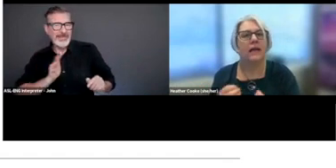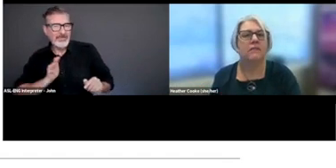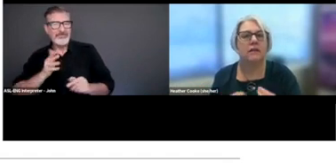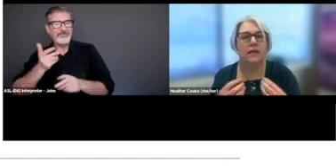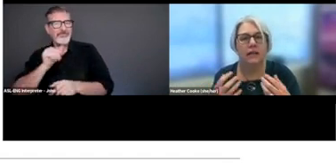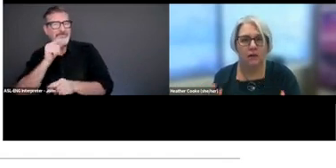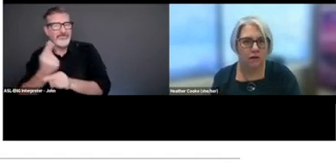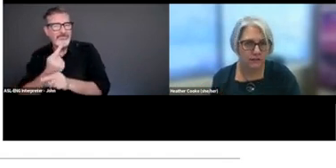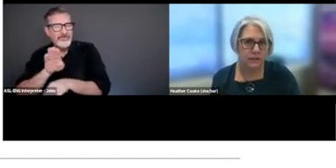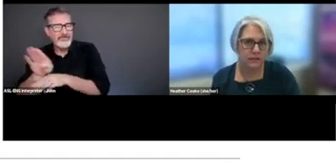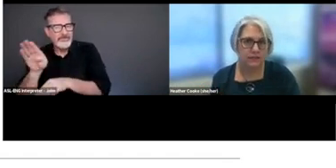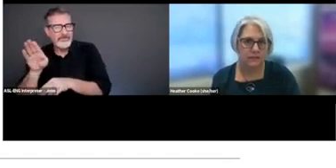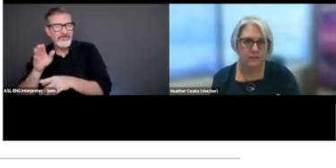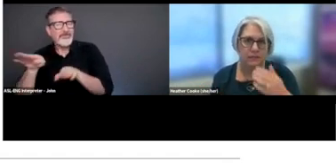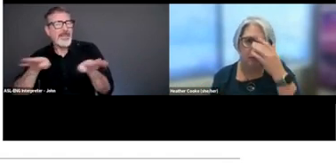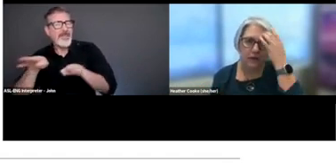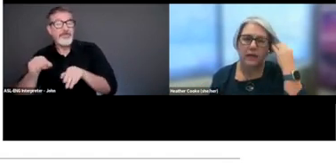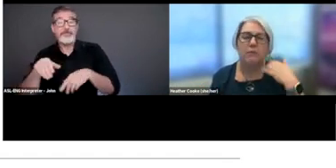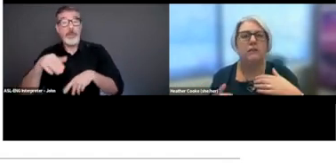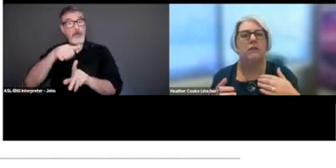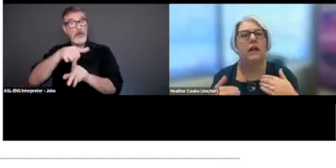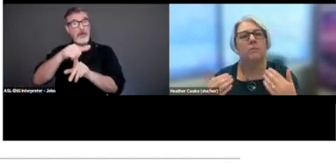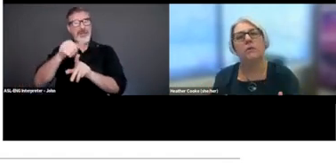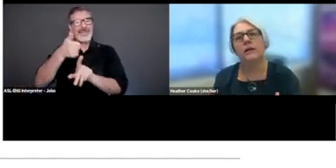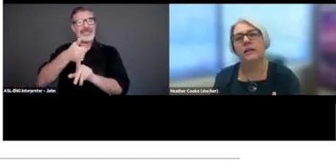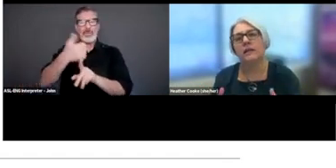bullying, we're really talking about an escalating hostile